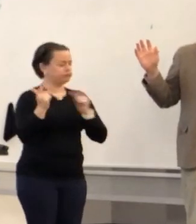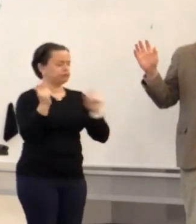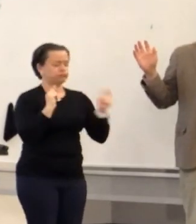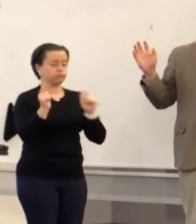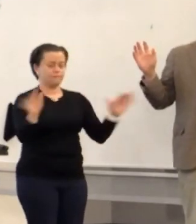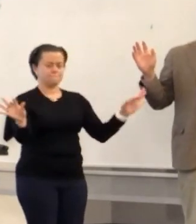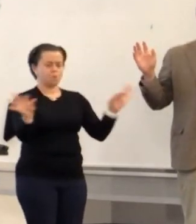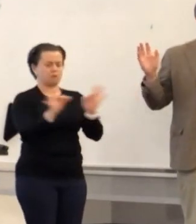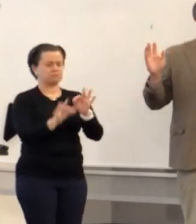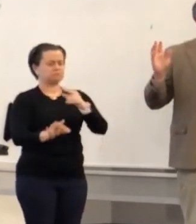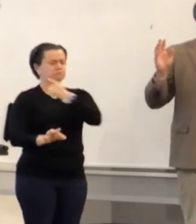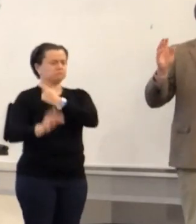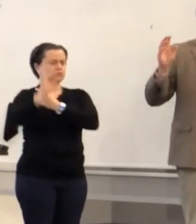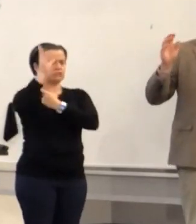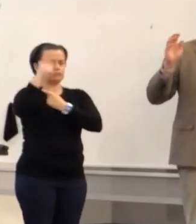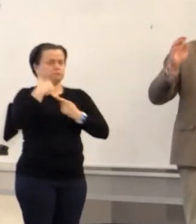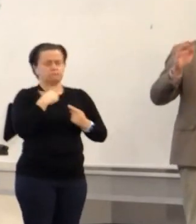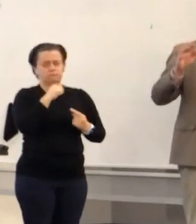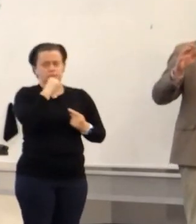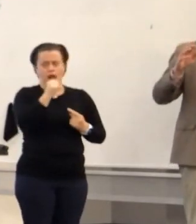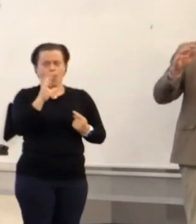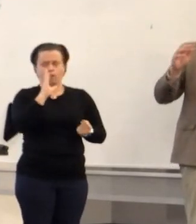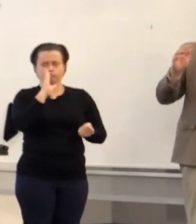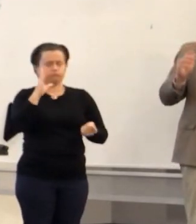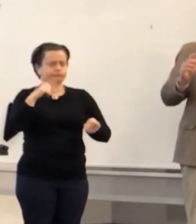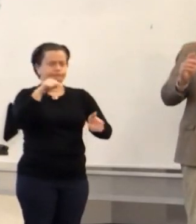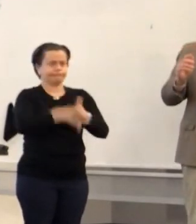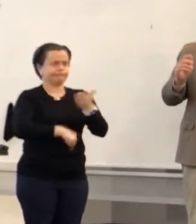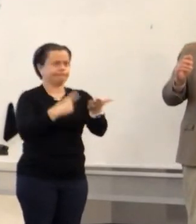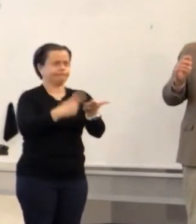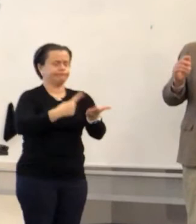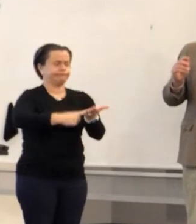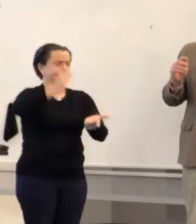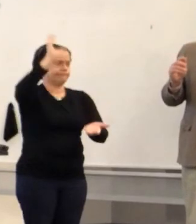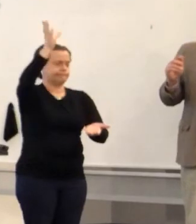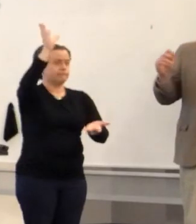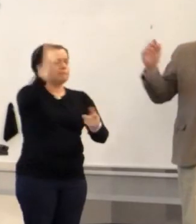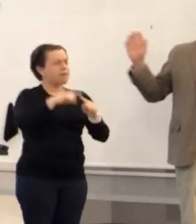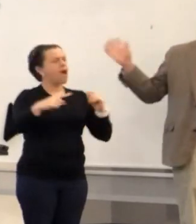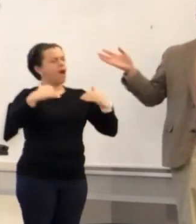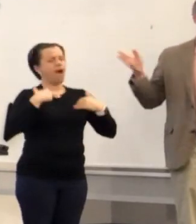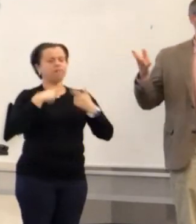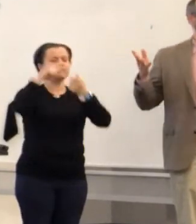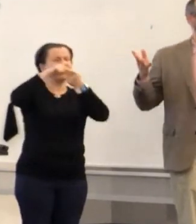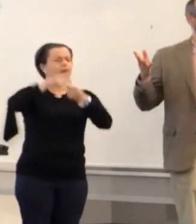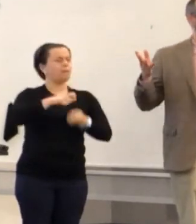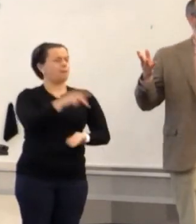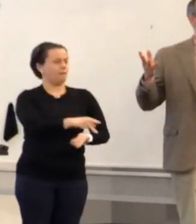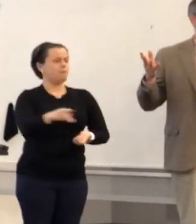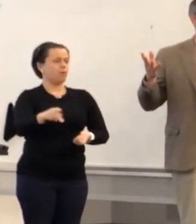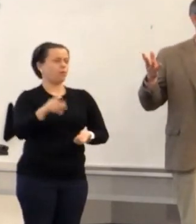of the presentation but there is a much more detailed version of it that you'll all get a copy of.